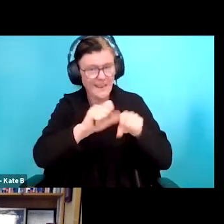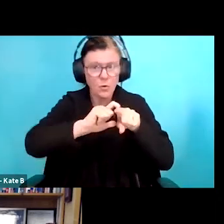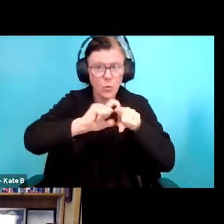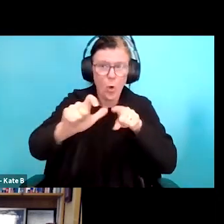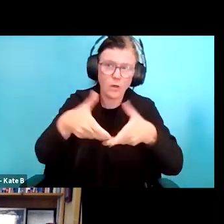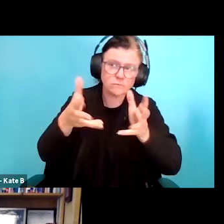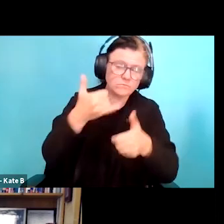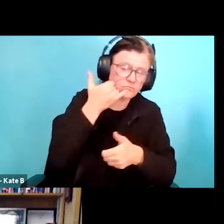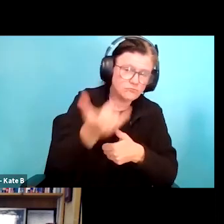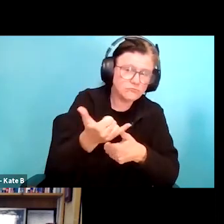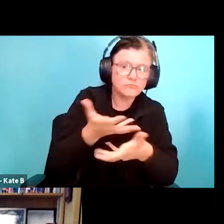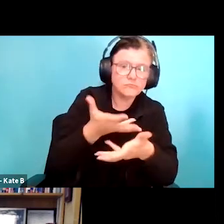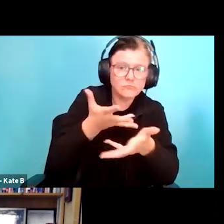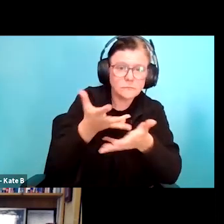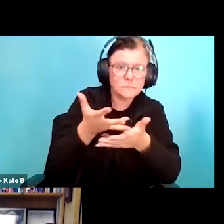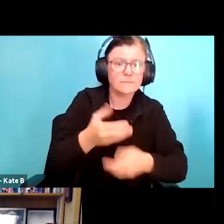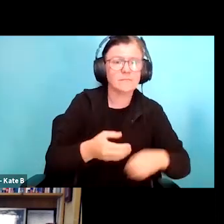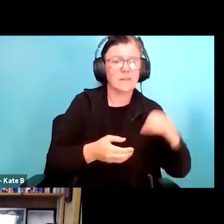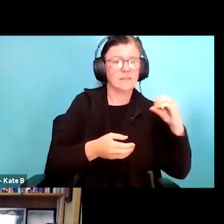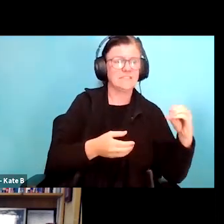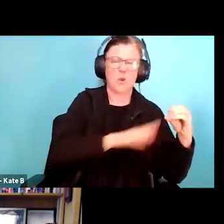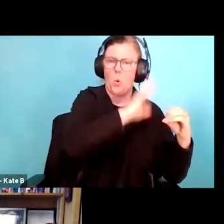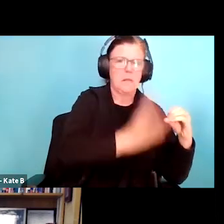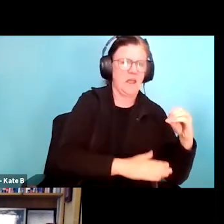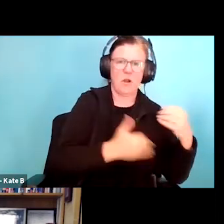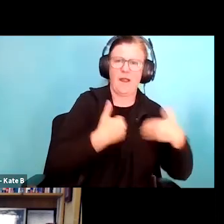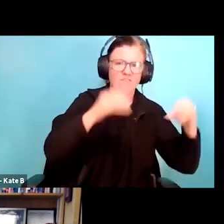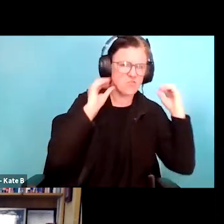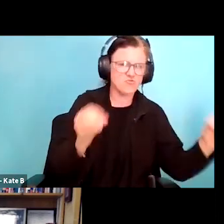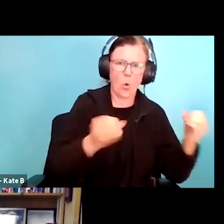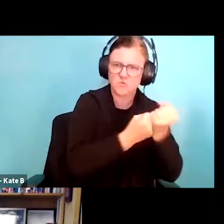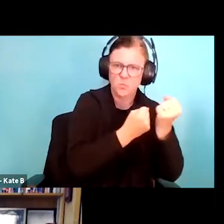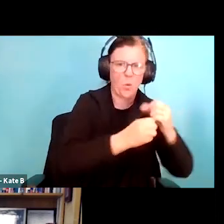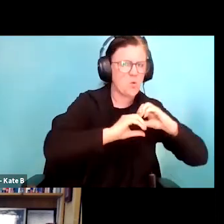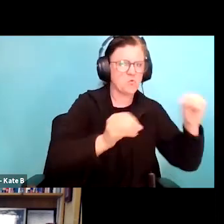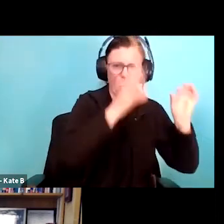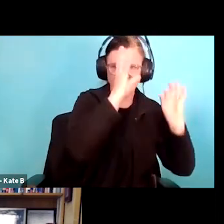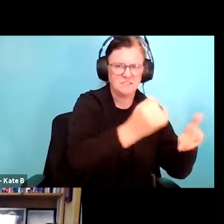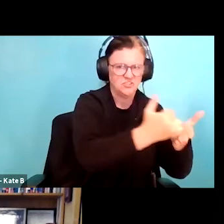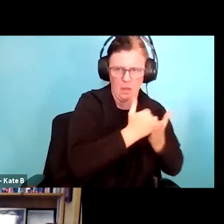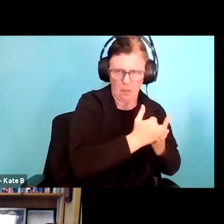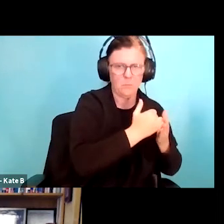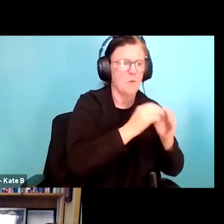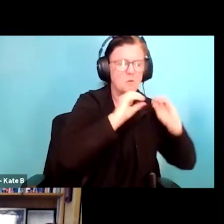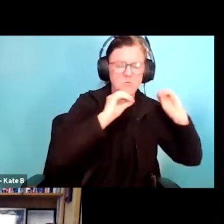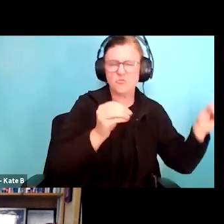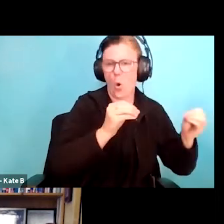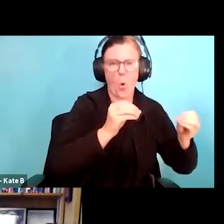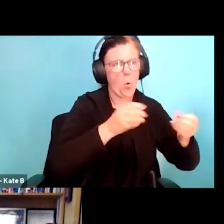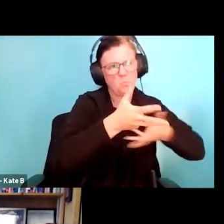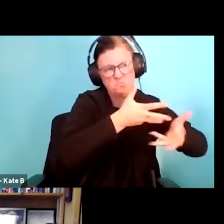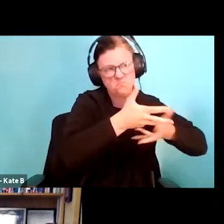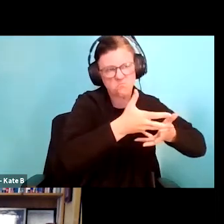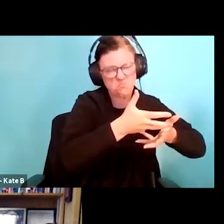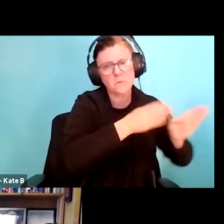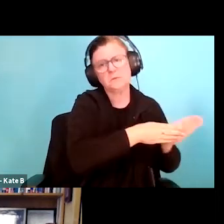That was anchored from zero to never to five always. So in all of these items a higher score